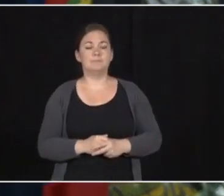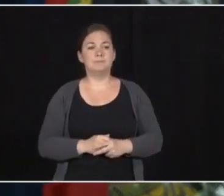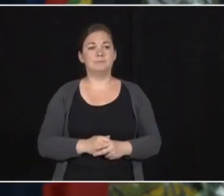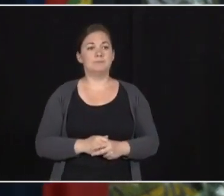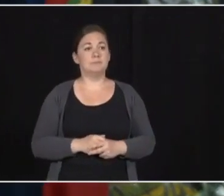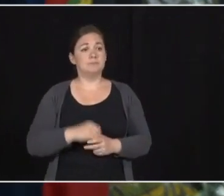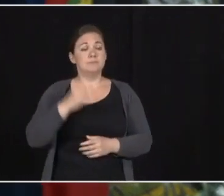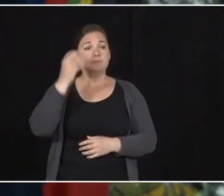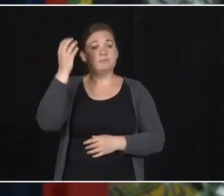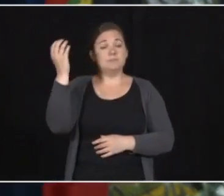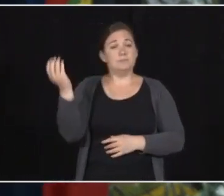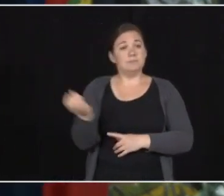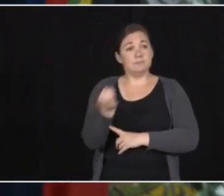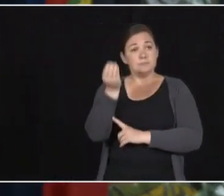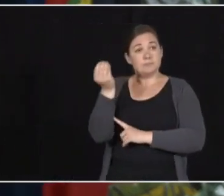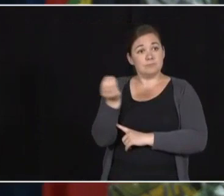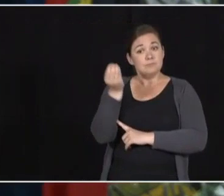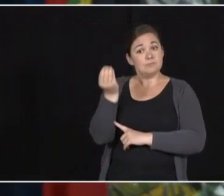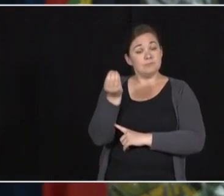but has Ontario explored or engaged in early discussions with any companies